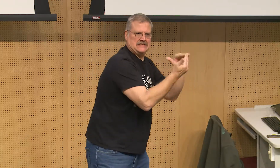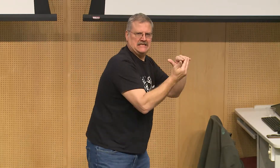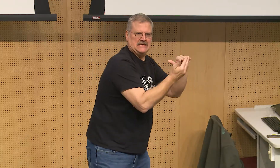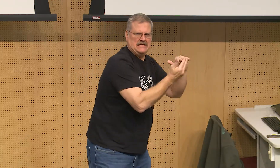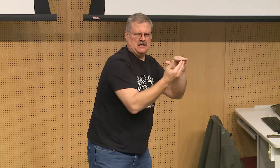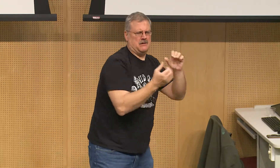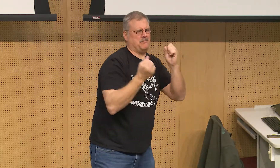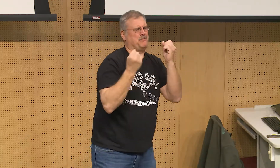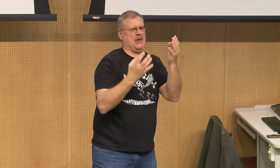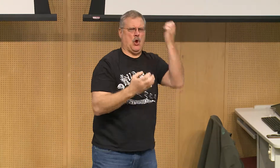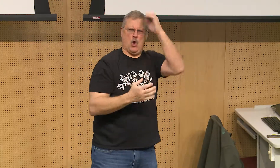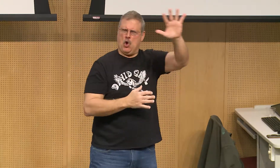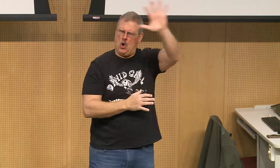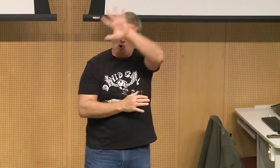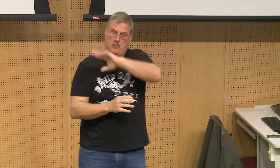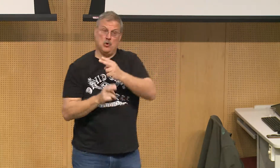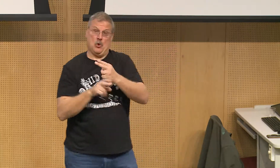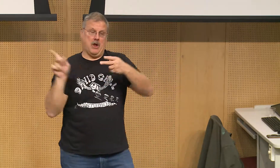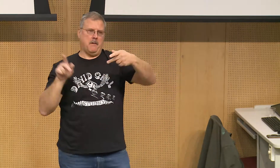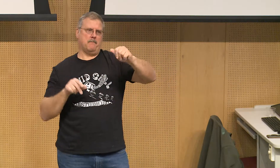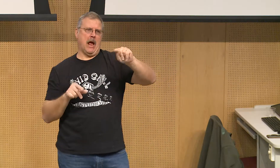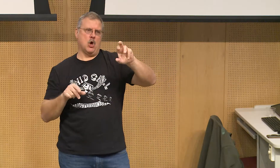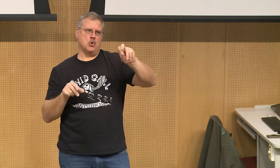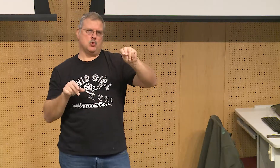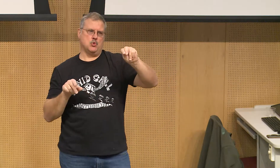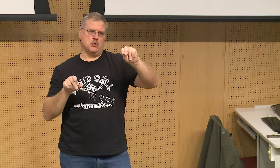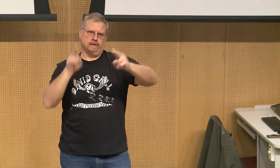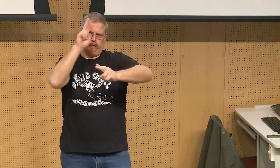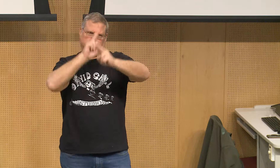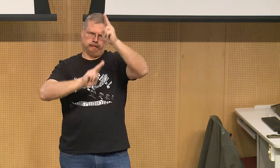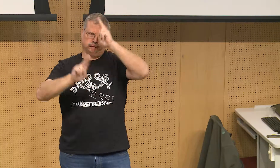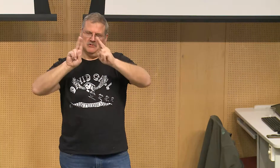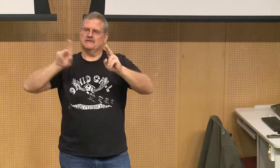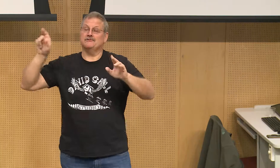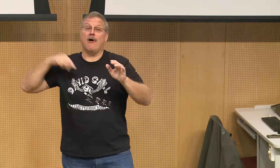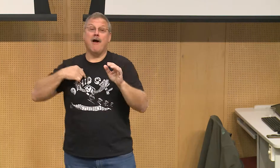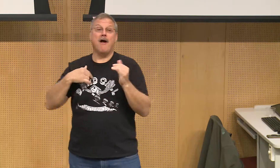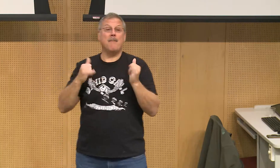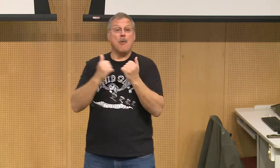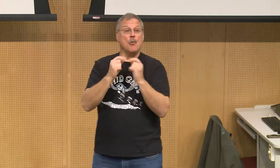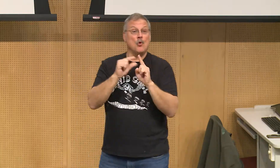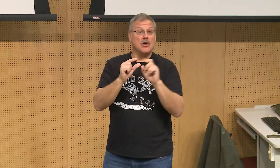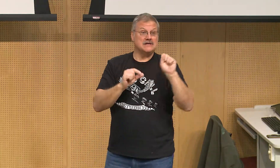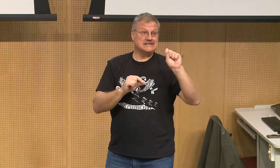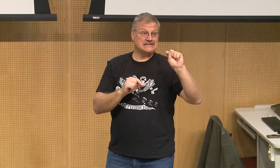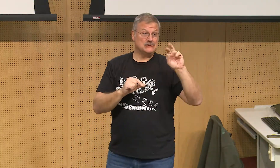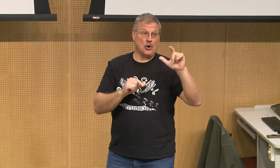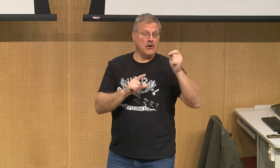Once he kills the dragon, then he frees the city. He's a patron saint,